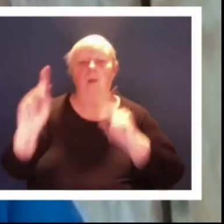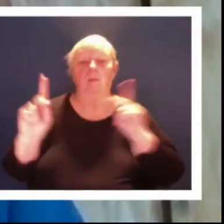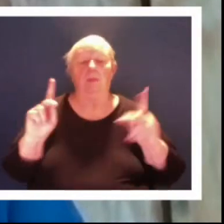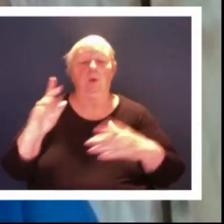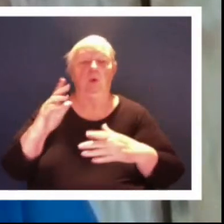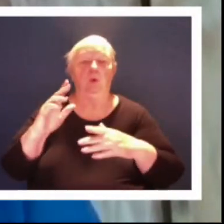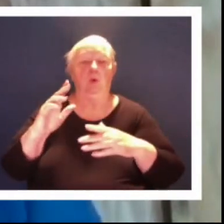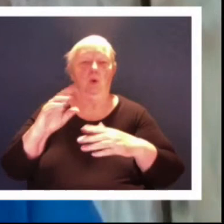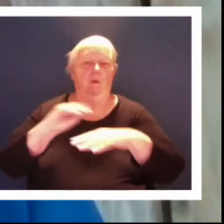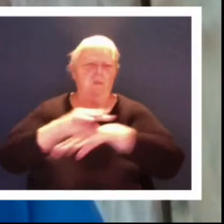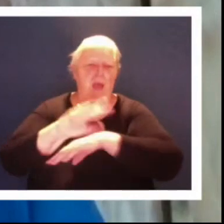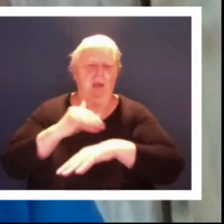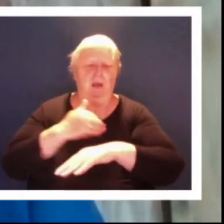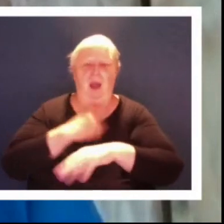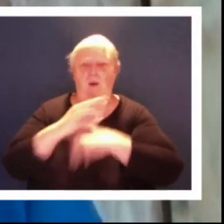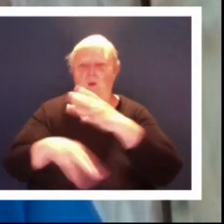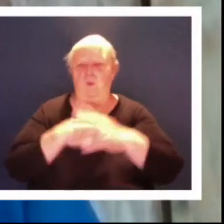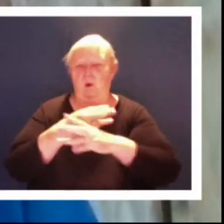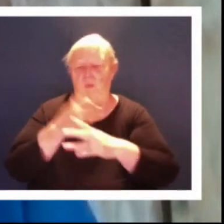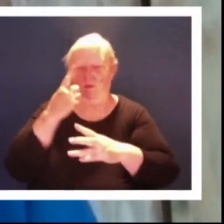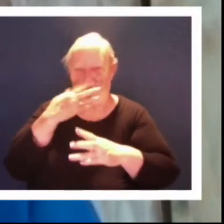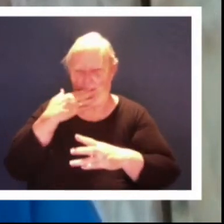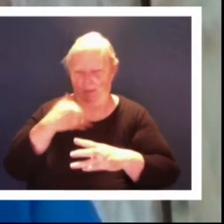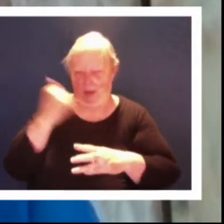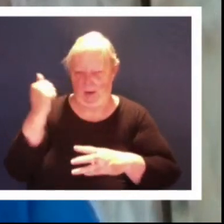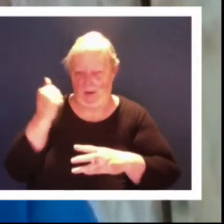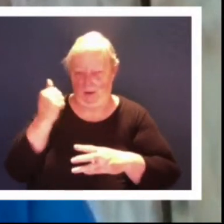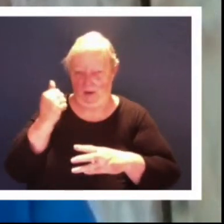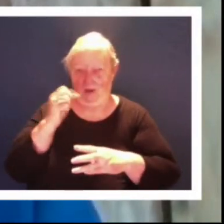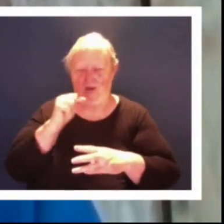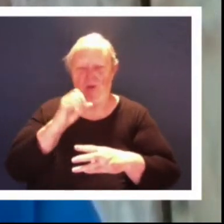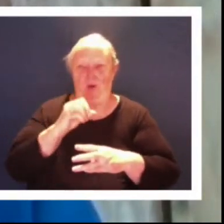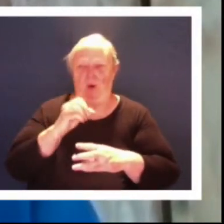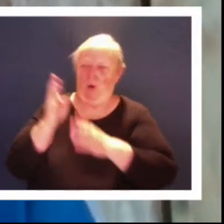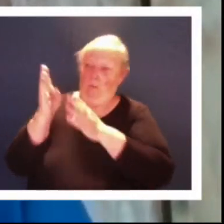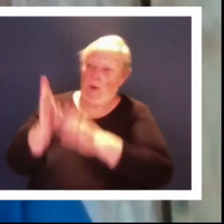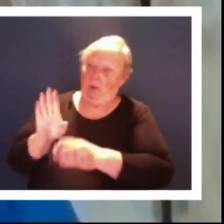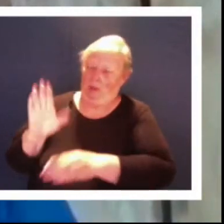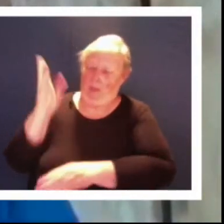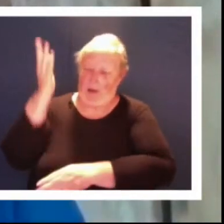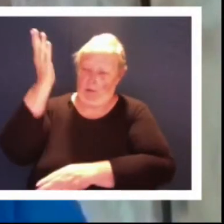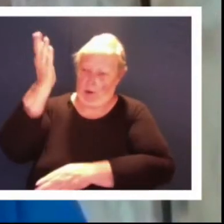In this event we'll be sharing their TEDx talk, premiering that talk, and holding a conversation